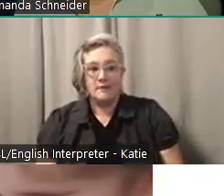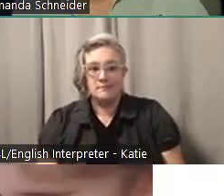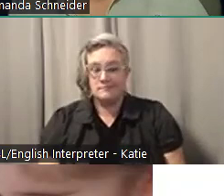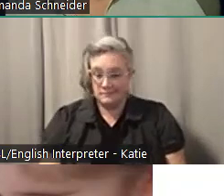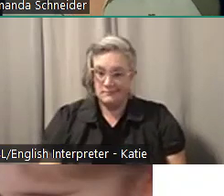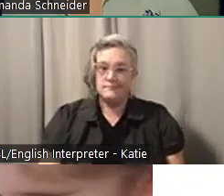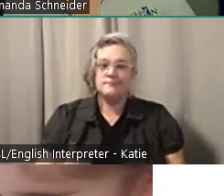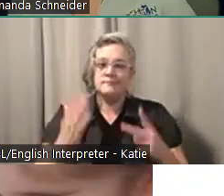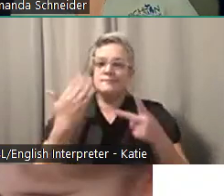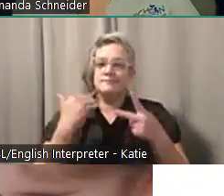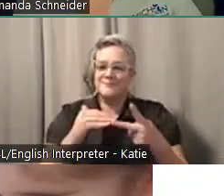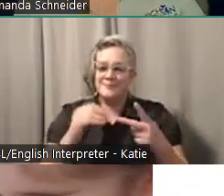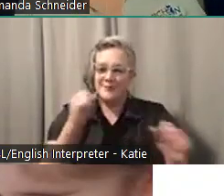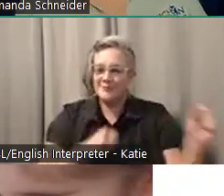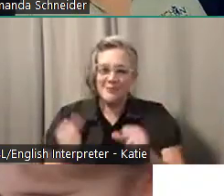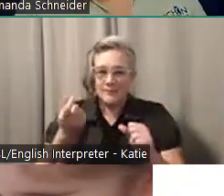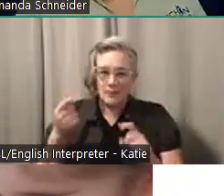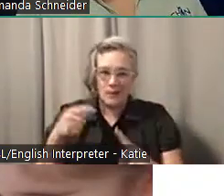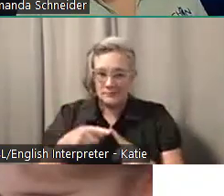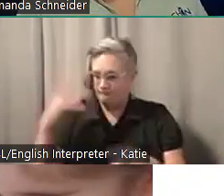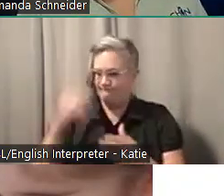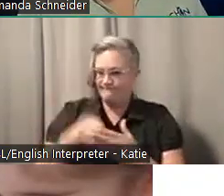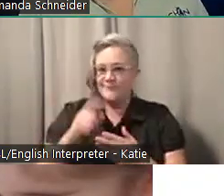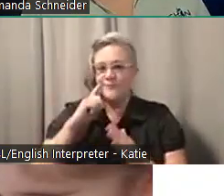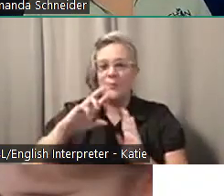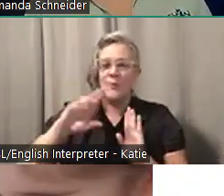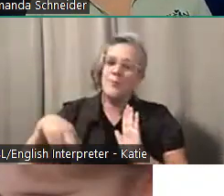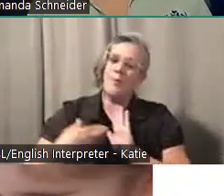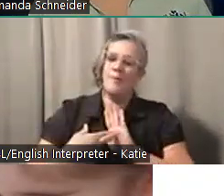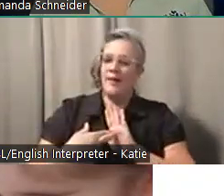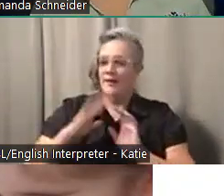Alright, the next strategy is engaging in roleplay and activities.